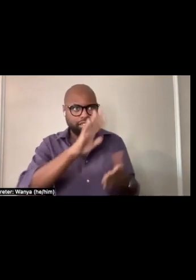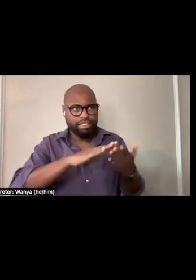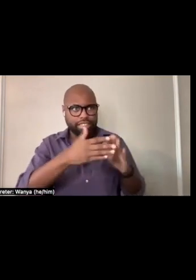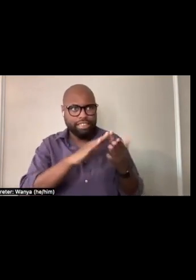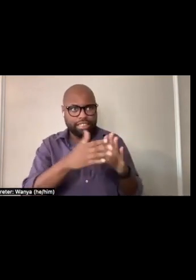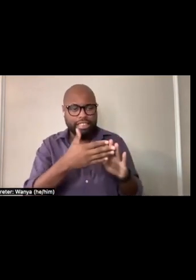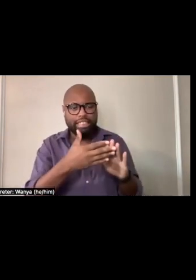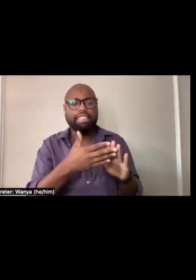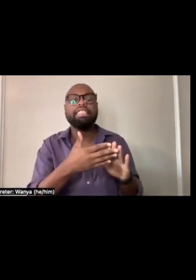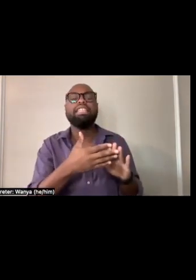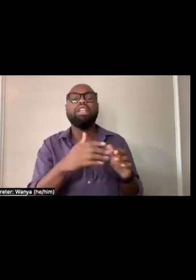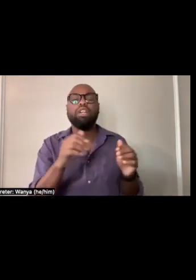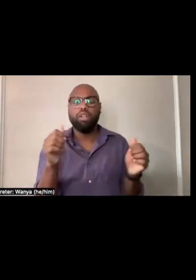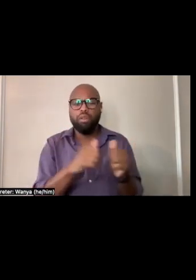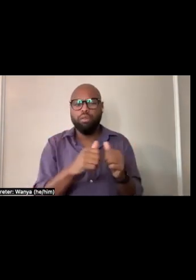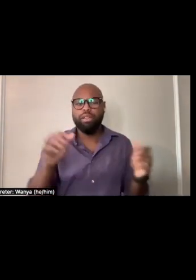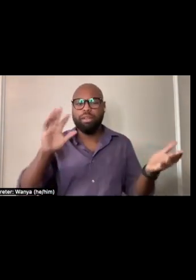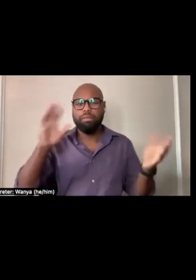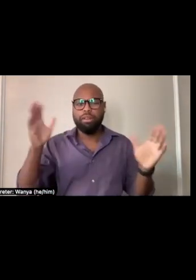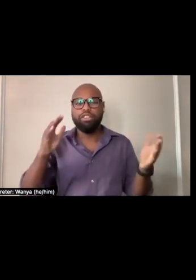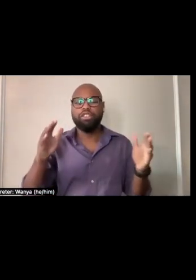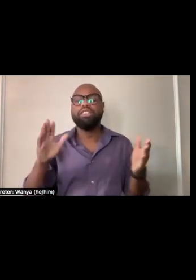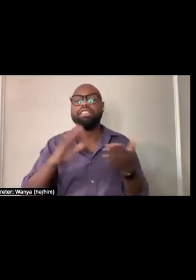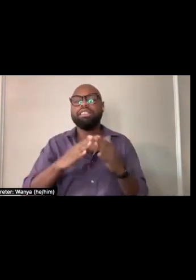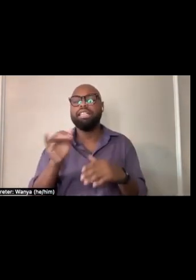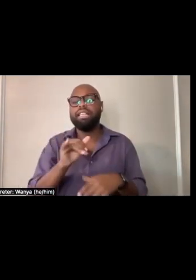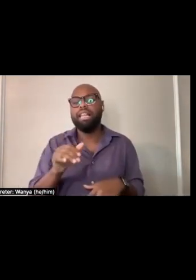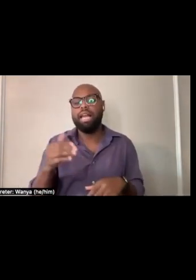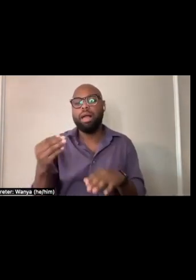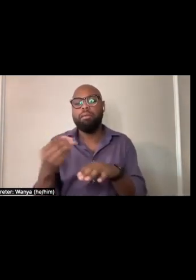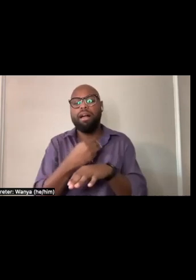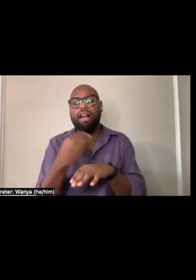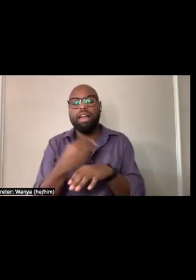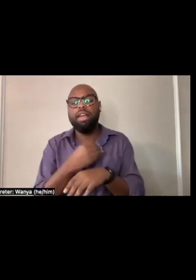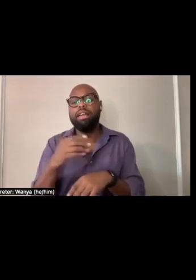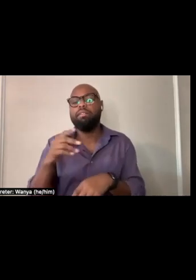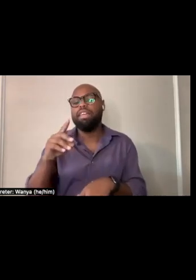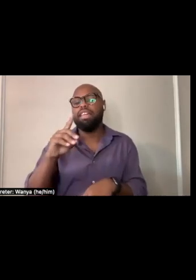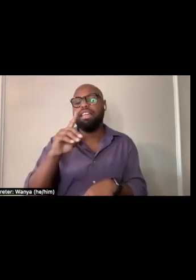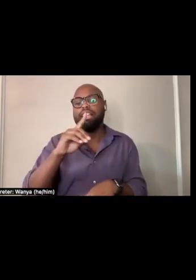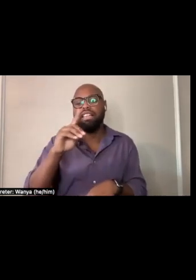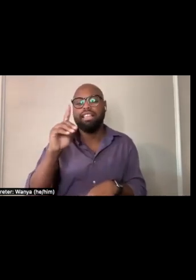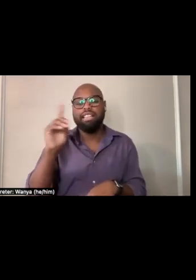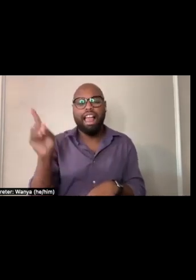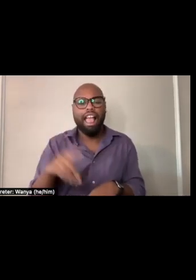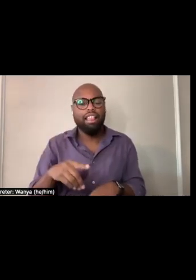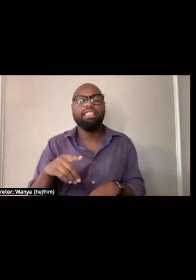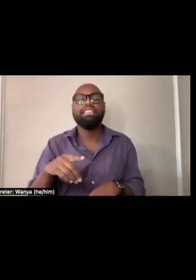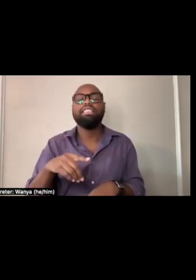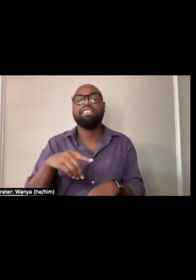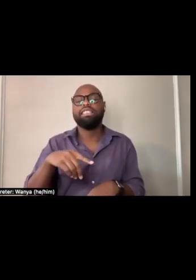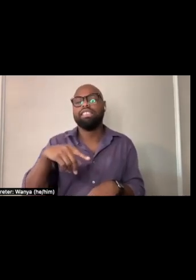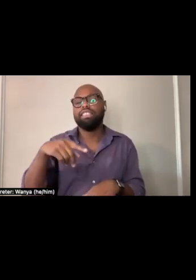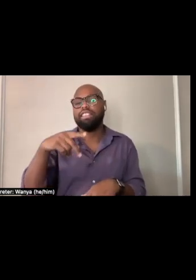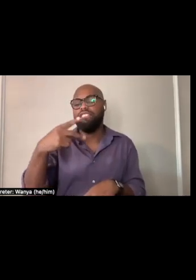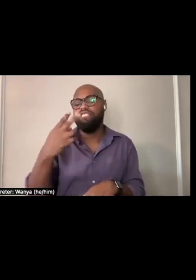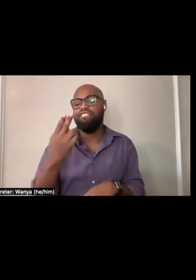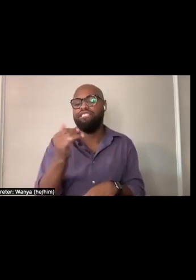with cities such as Miami, Dallas and Phoenix. And what was learned is that there's a direct relationship